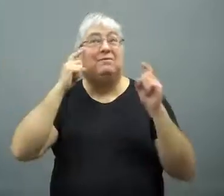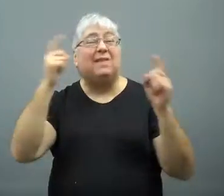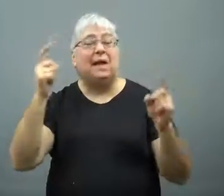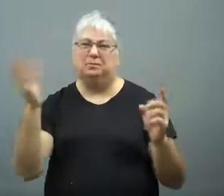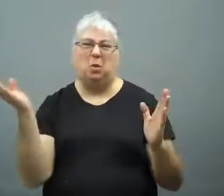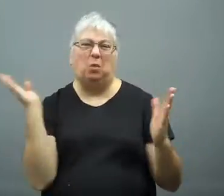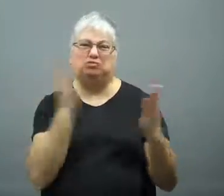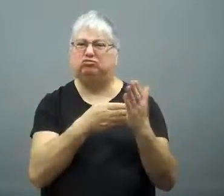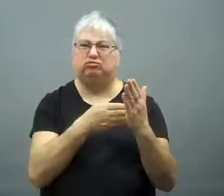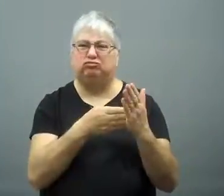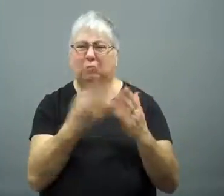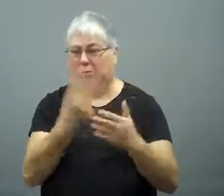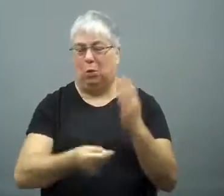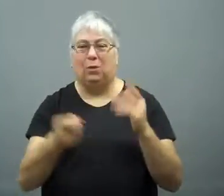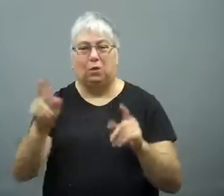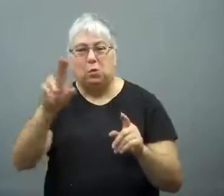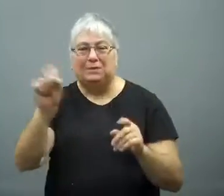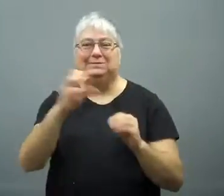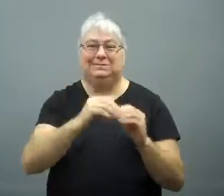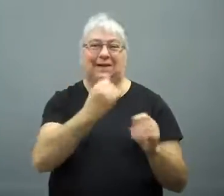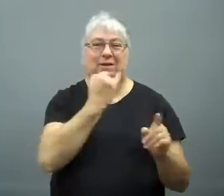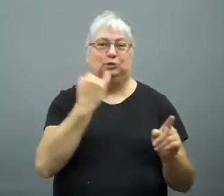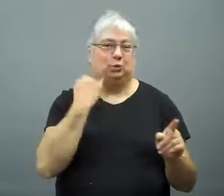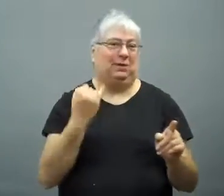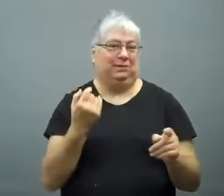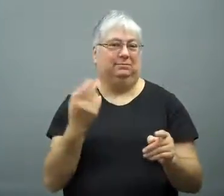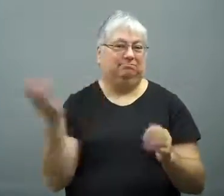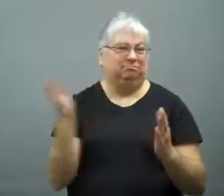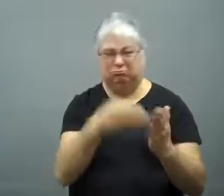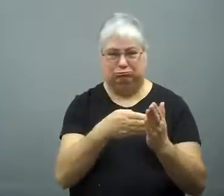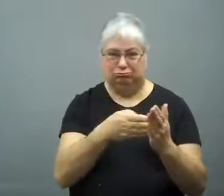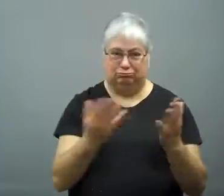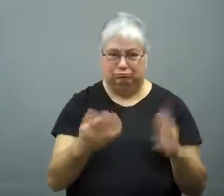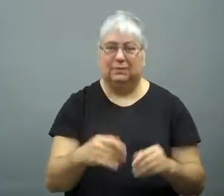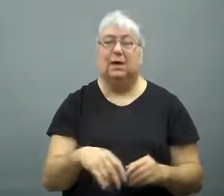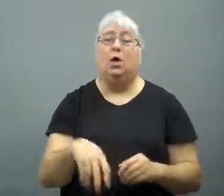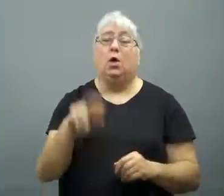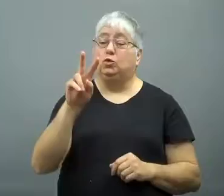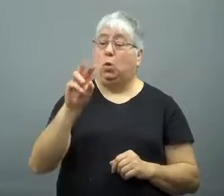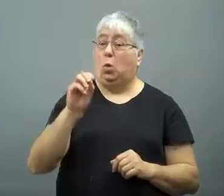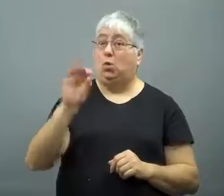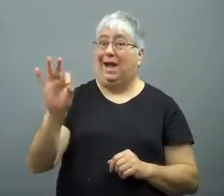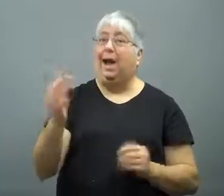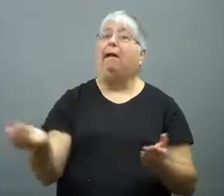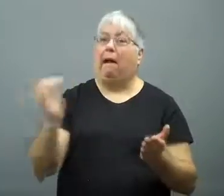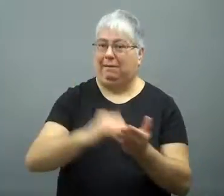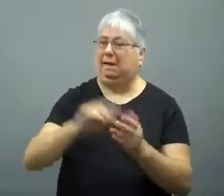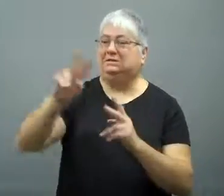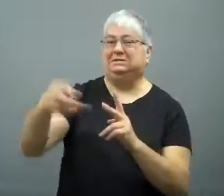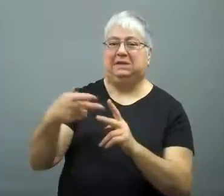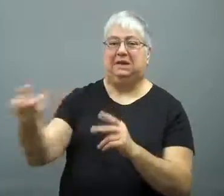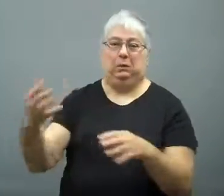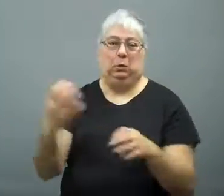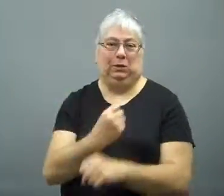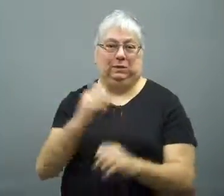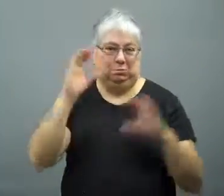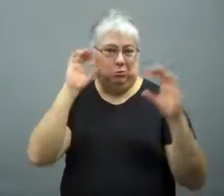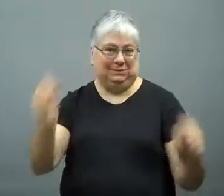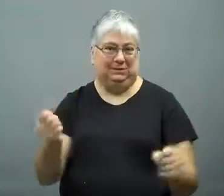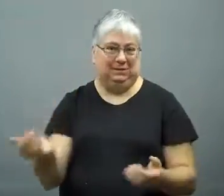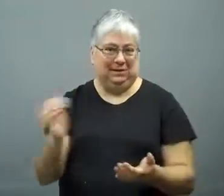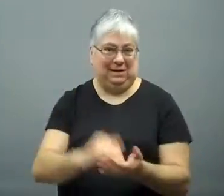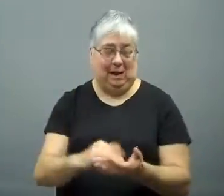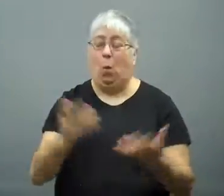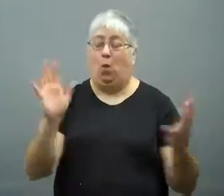He was famous for his rhetoric against both the U.S. and Israel.